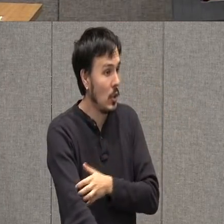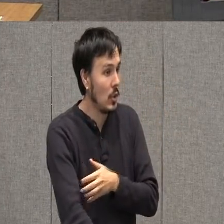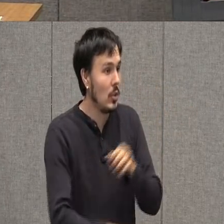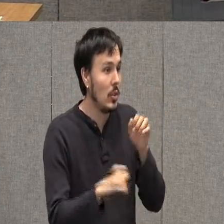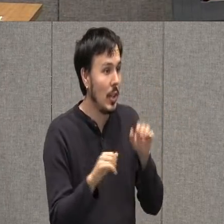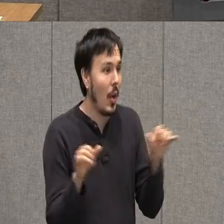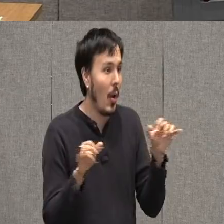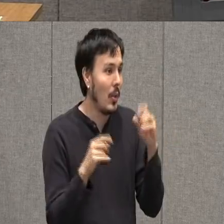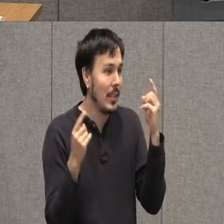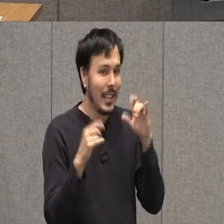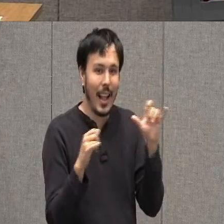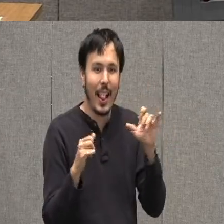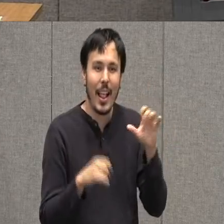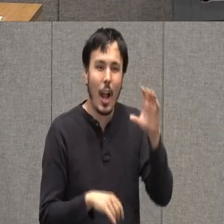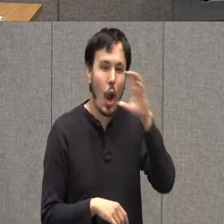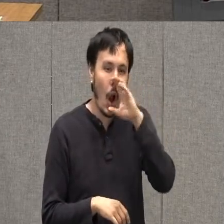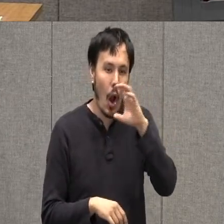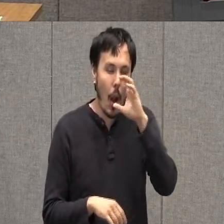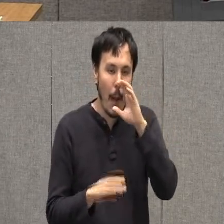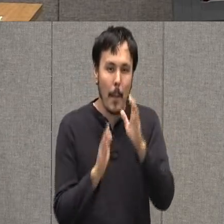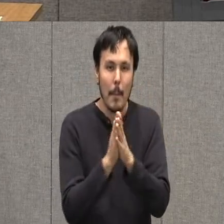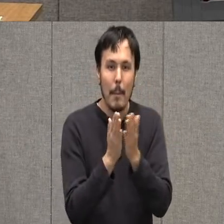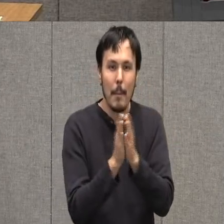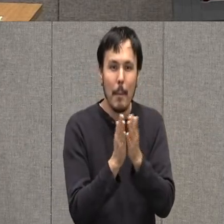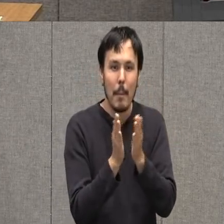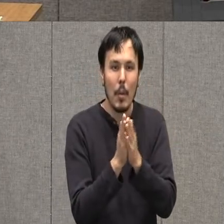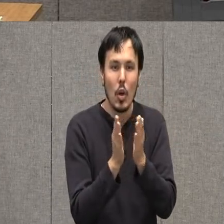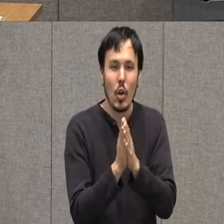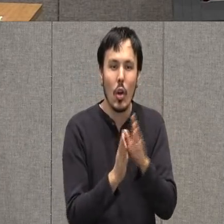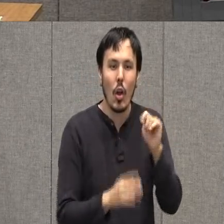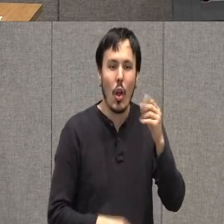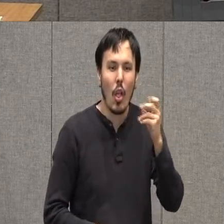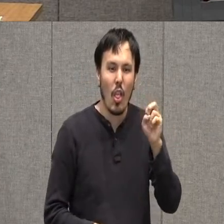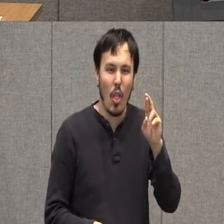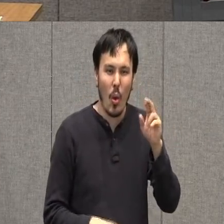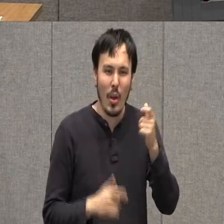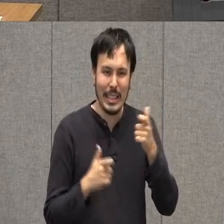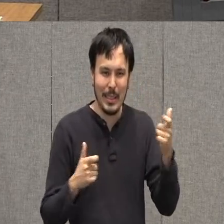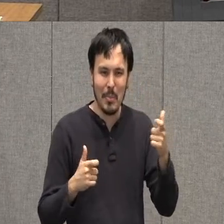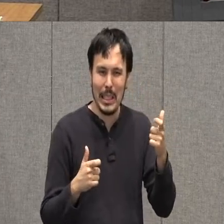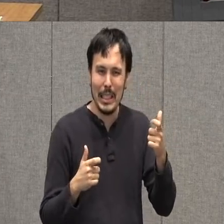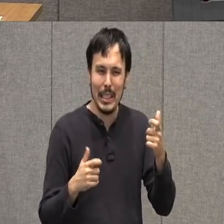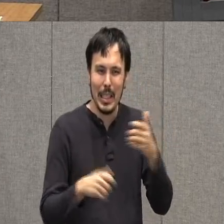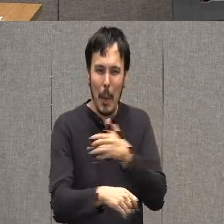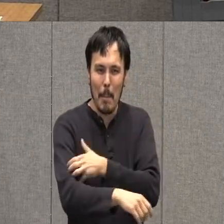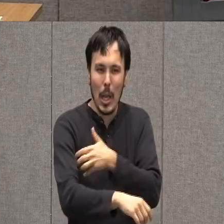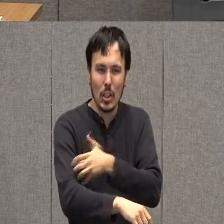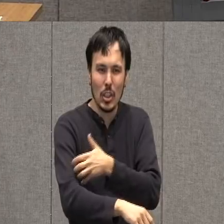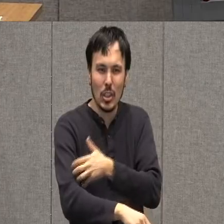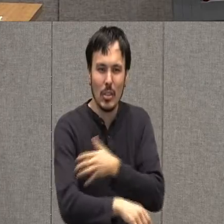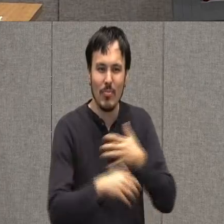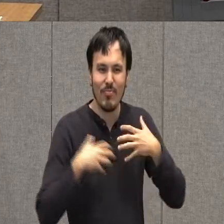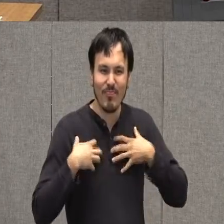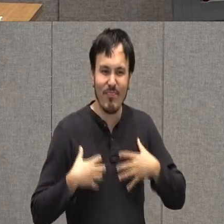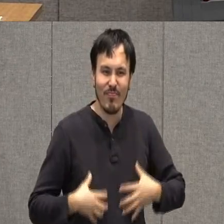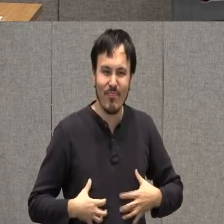in that sort of comic booky way. Look at Thor, see? He's got all got those big huge muscles. And do you see how they're really shapey?